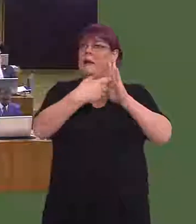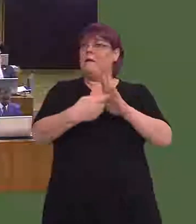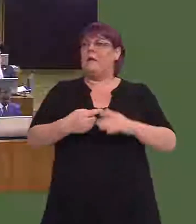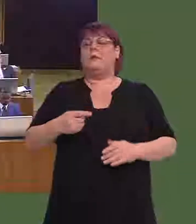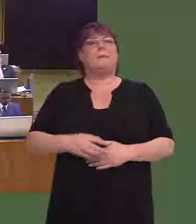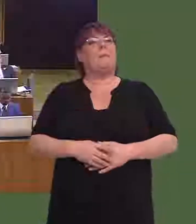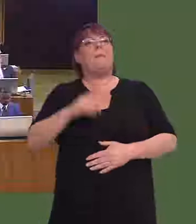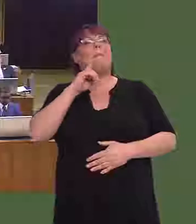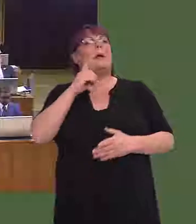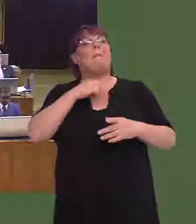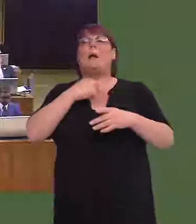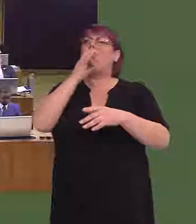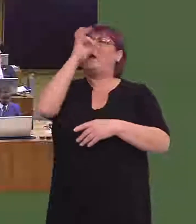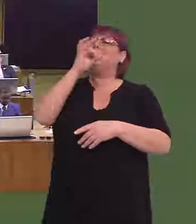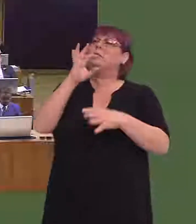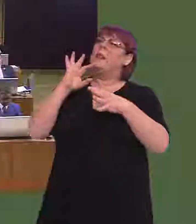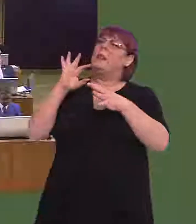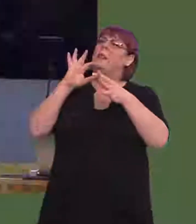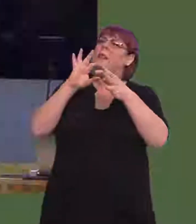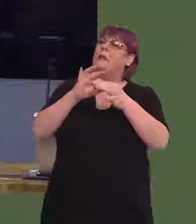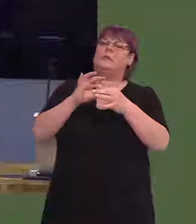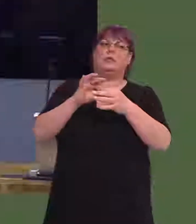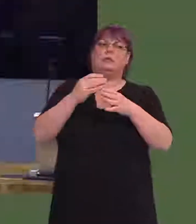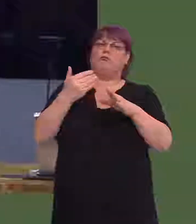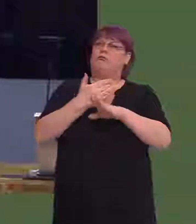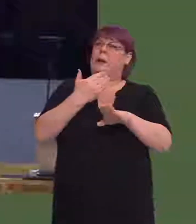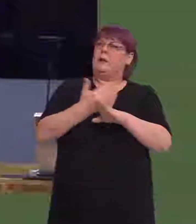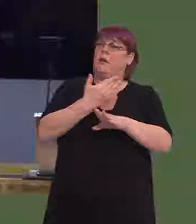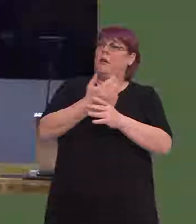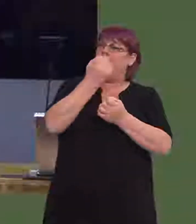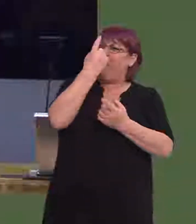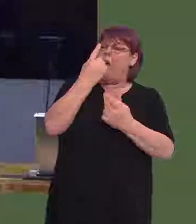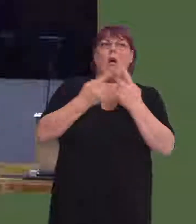My question was a practical oneóthat other Governments and regional Assemblies are doing